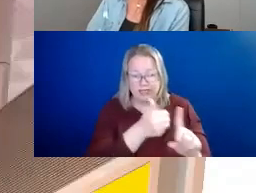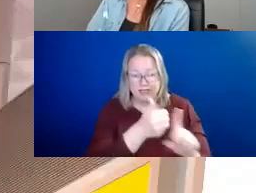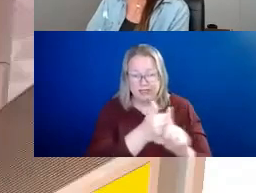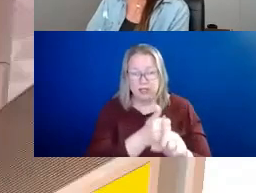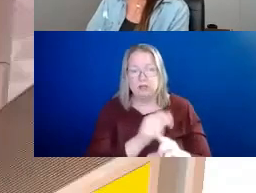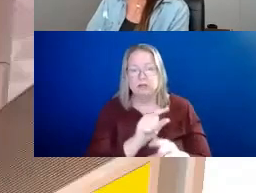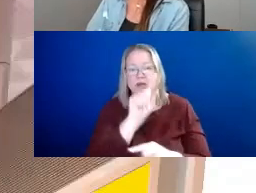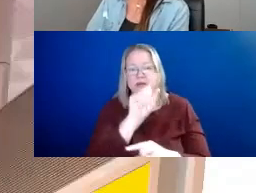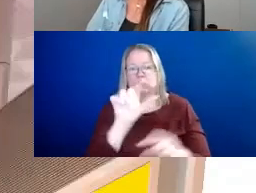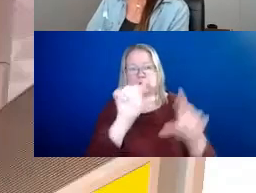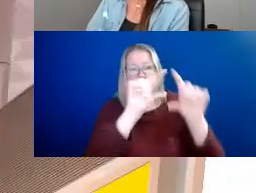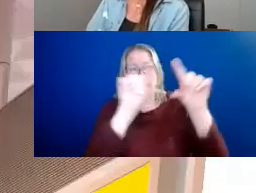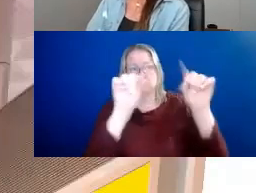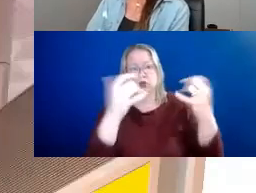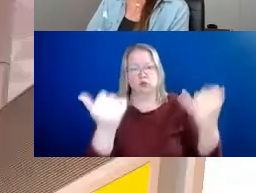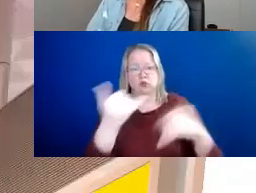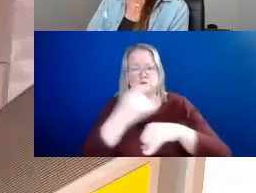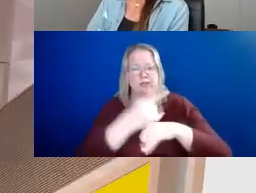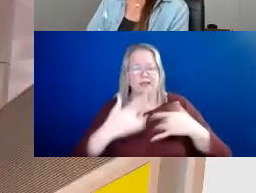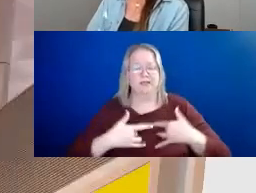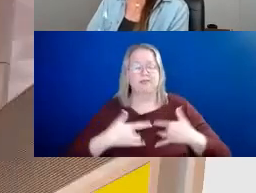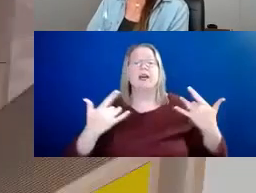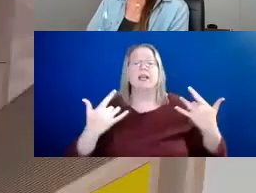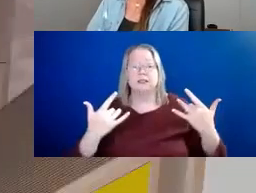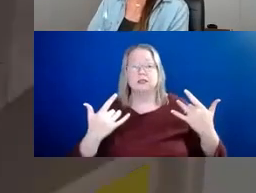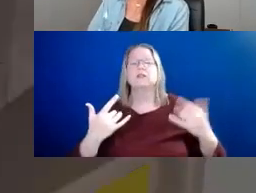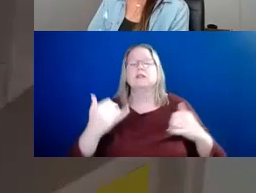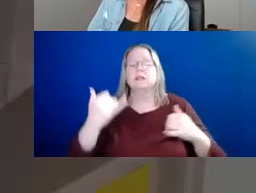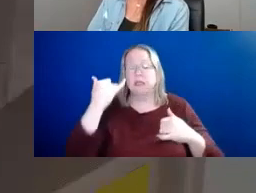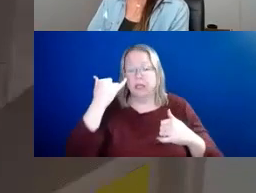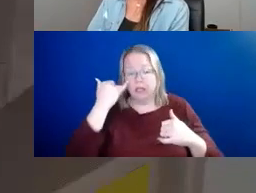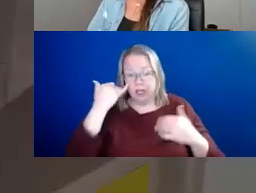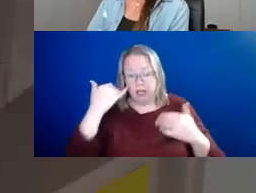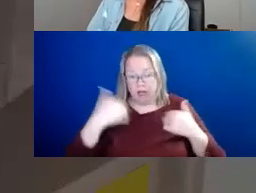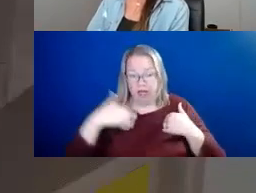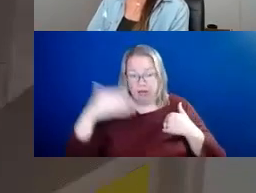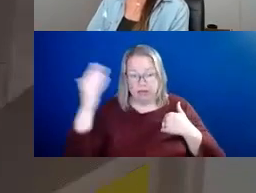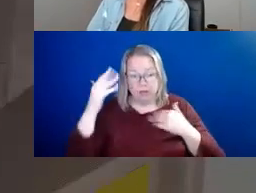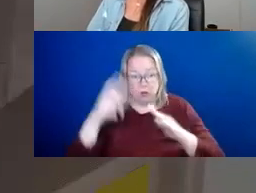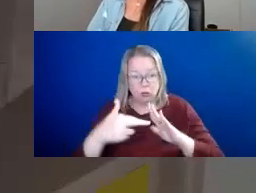under today's events. Anyone that has a speaking role will be able to see